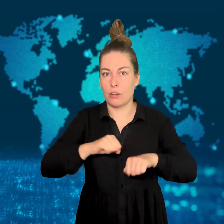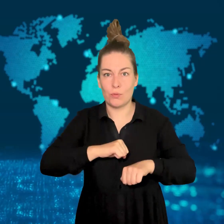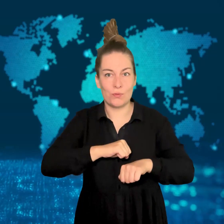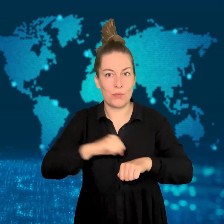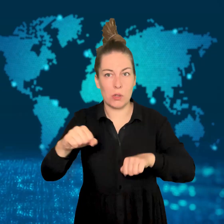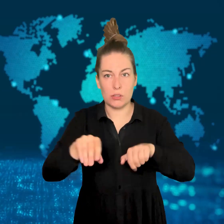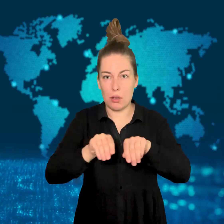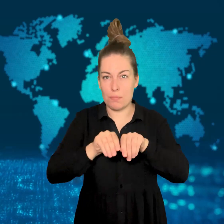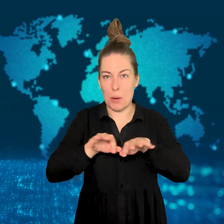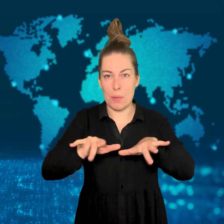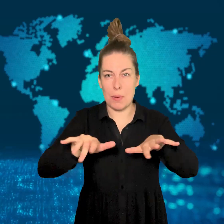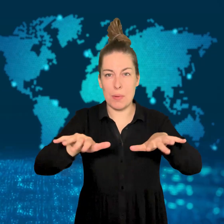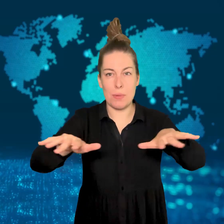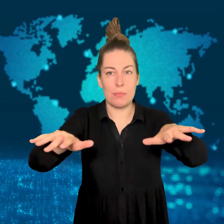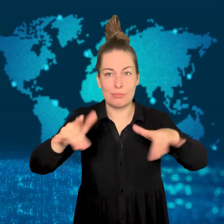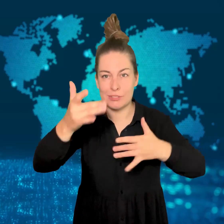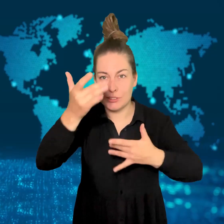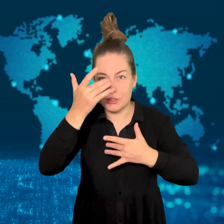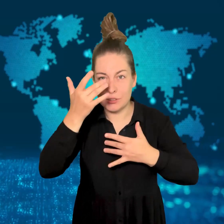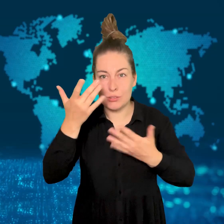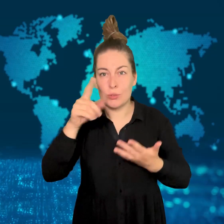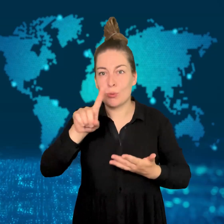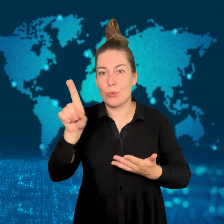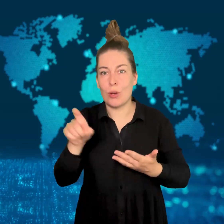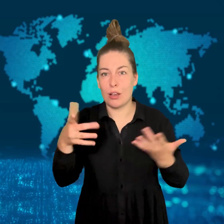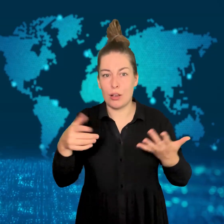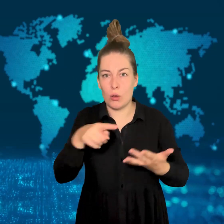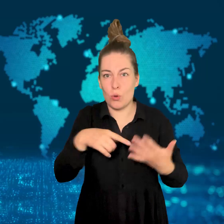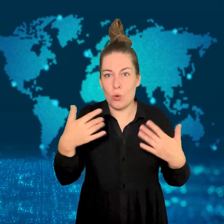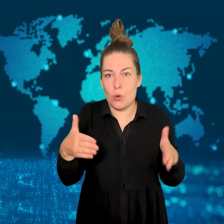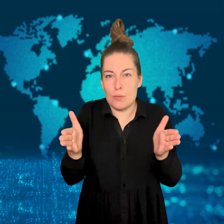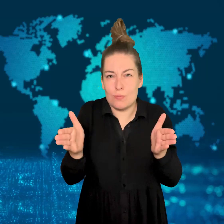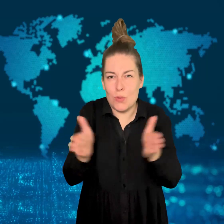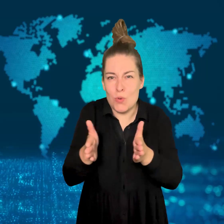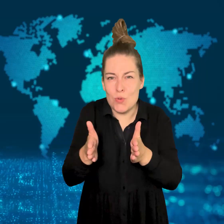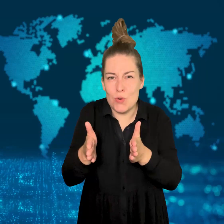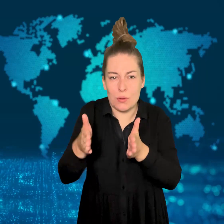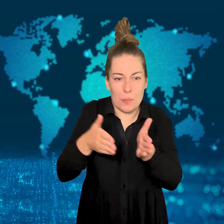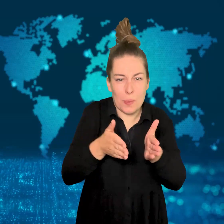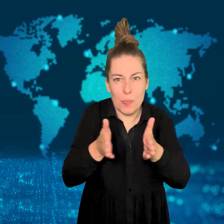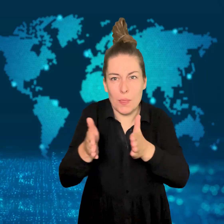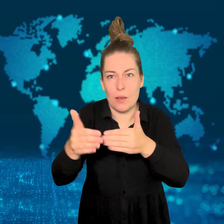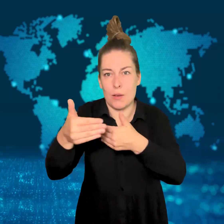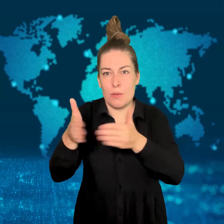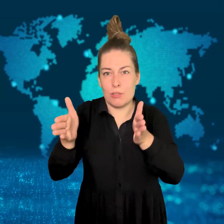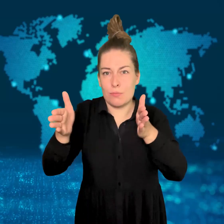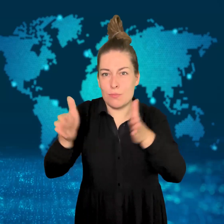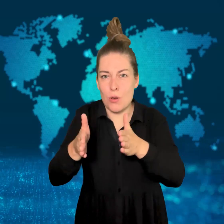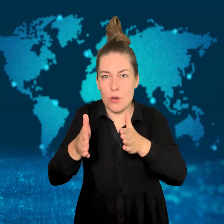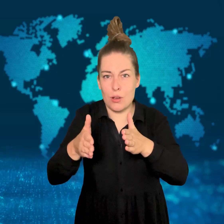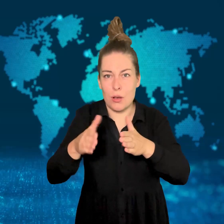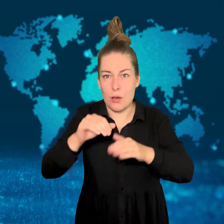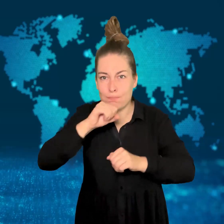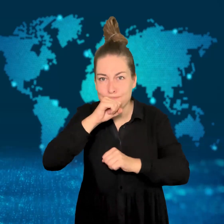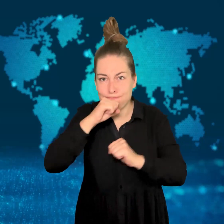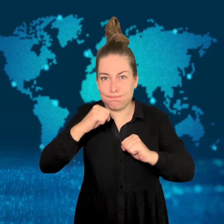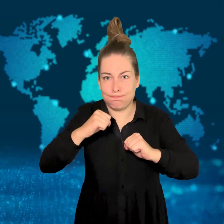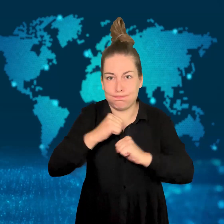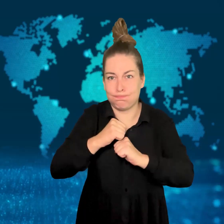cramped spaces such as the narrow passageways.